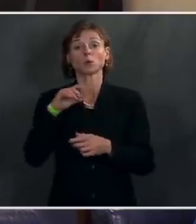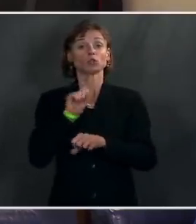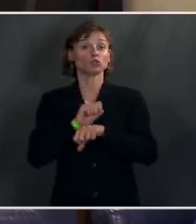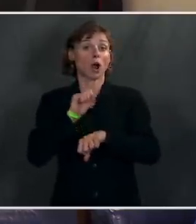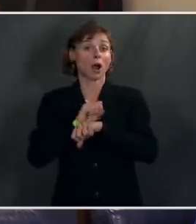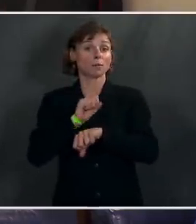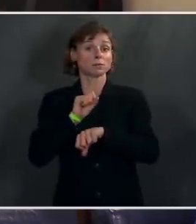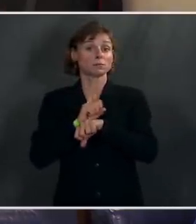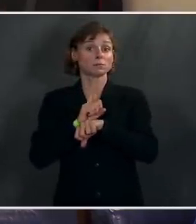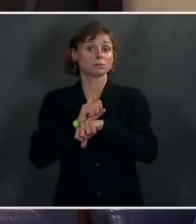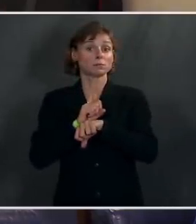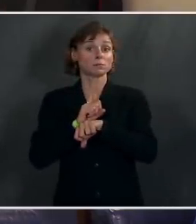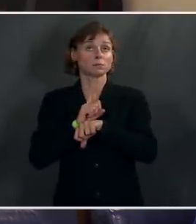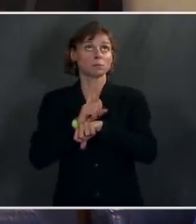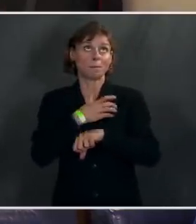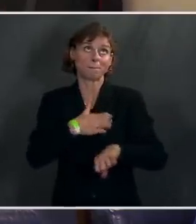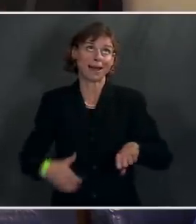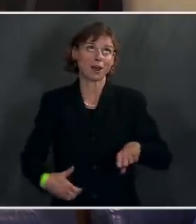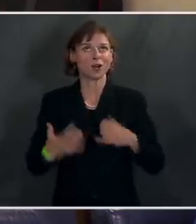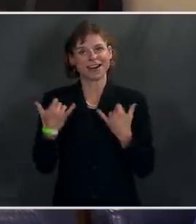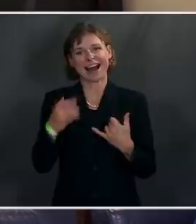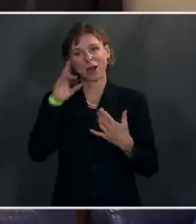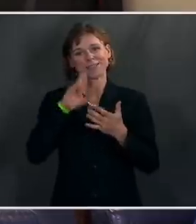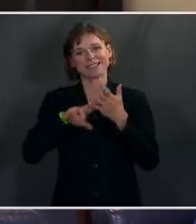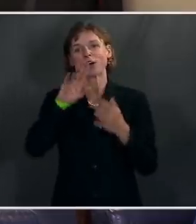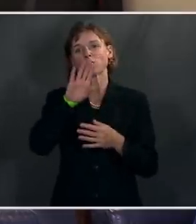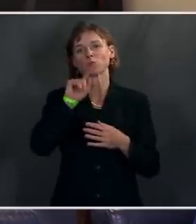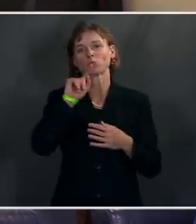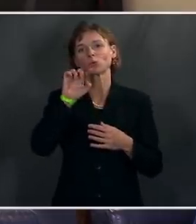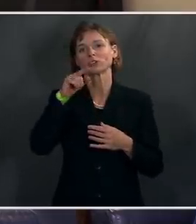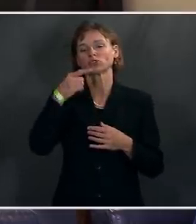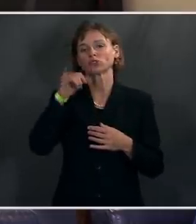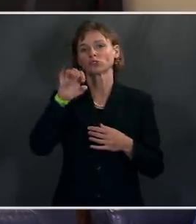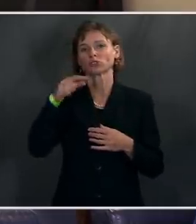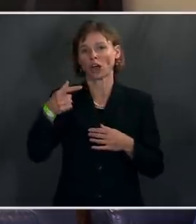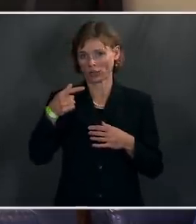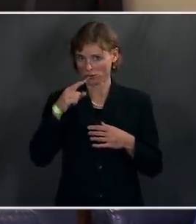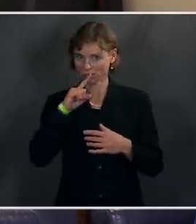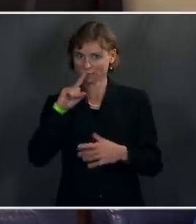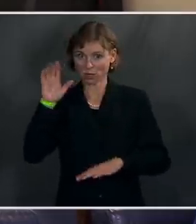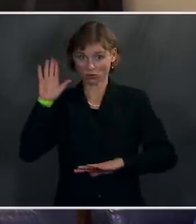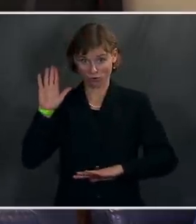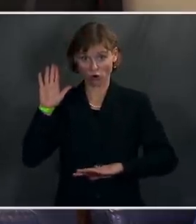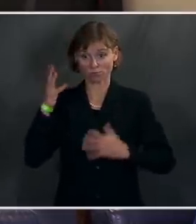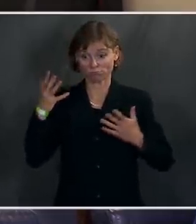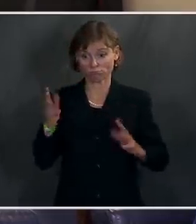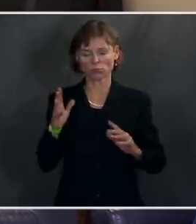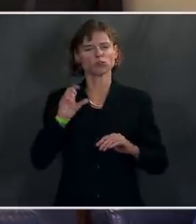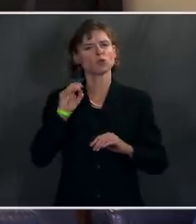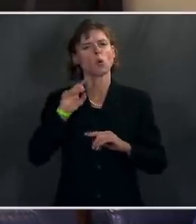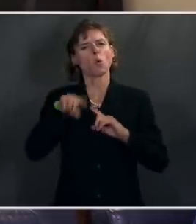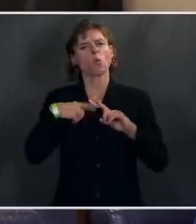I guess now Secretary Buttigieg, has been confirmed, when can we expect to see a detailed infrastructure plan